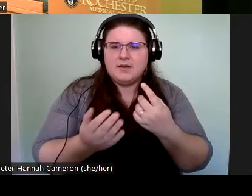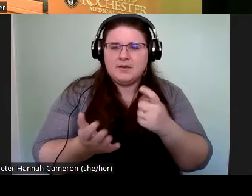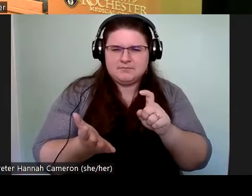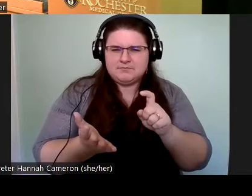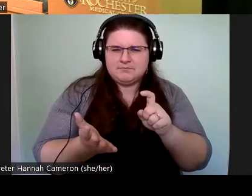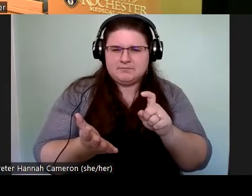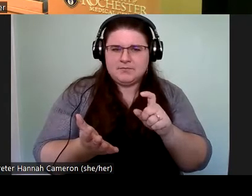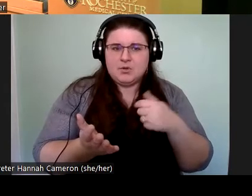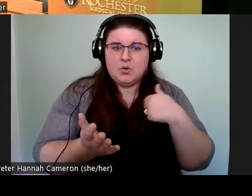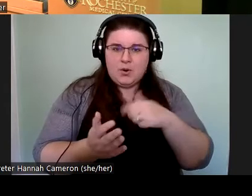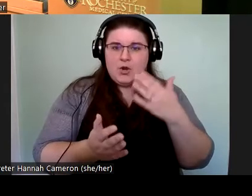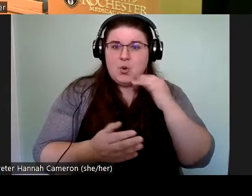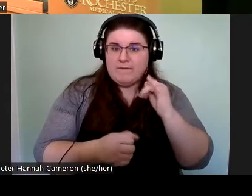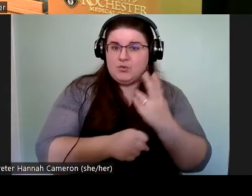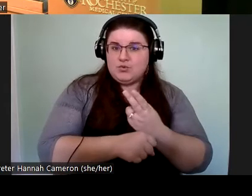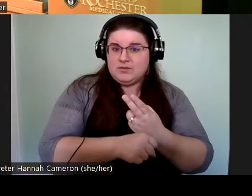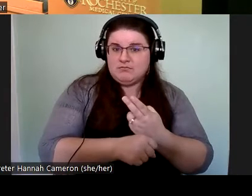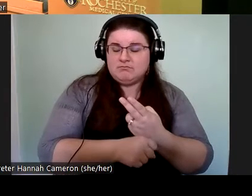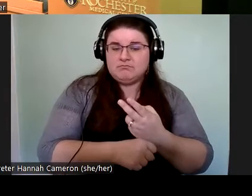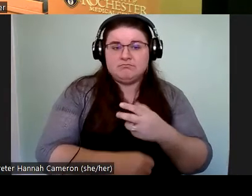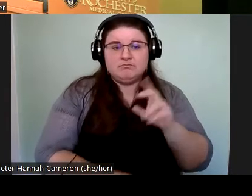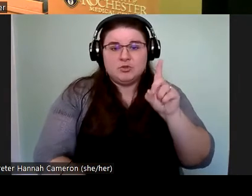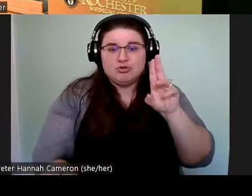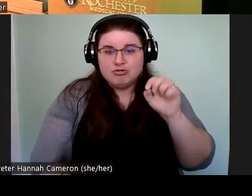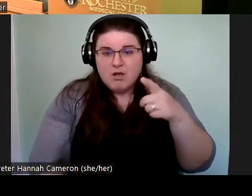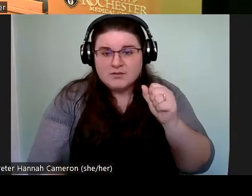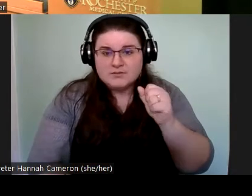can tell you if they're using drugs or alcohol we can usually see that especially if they're living